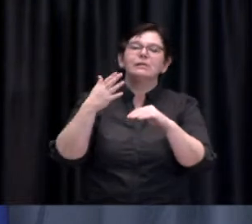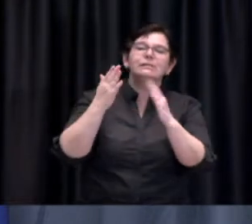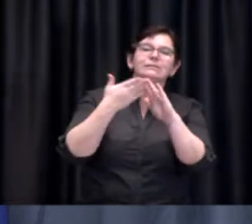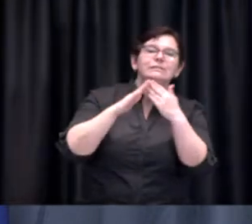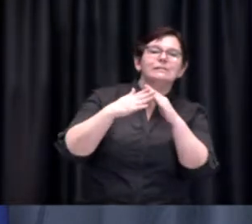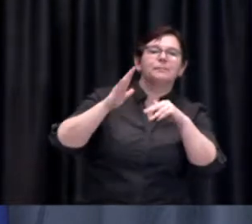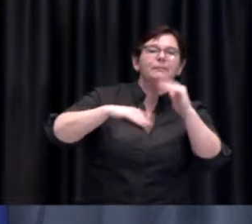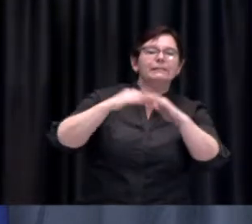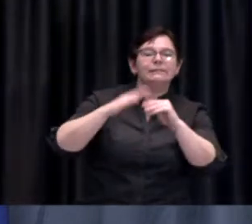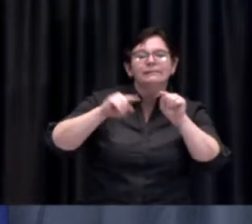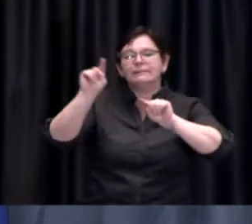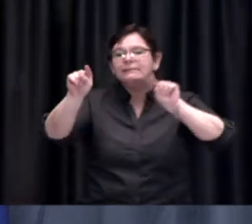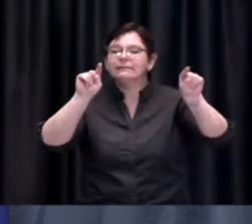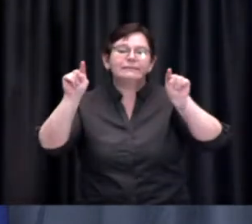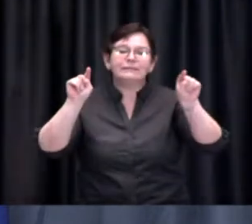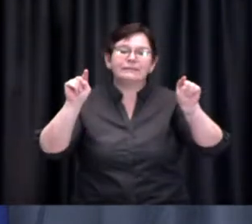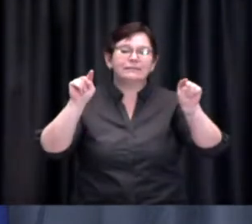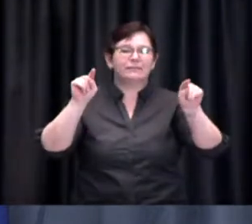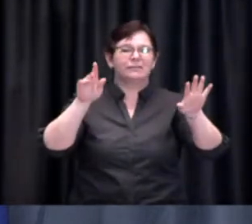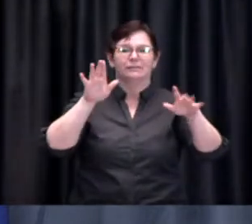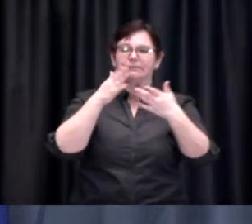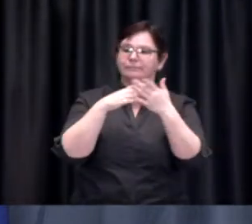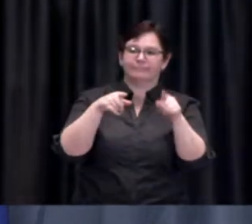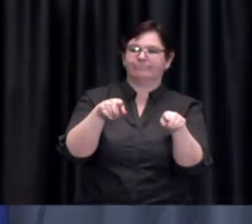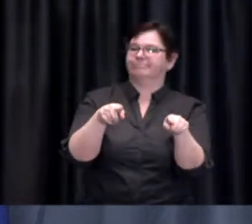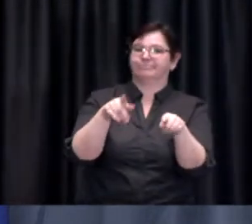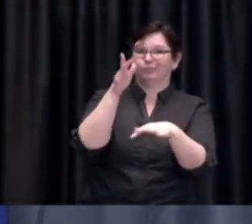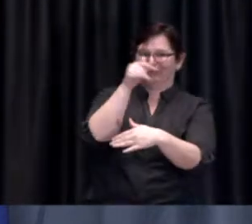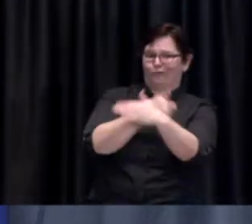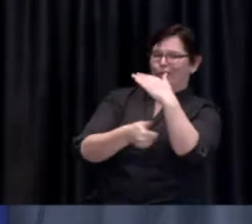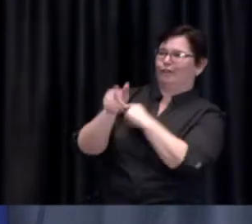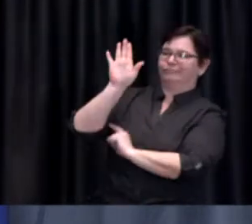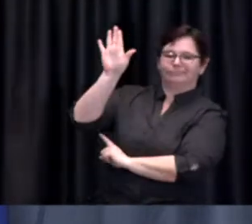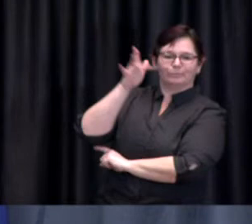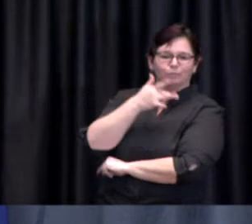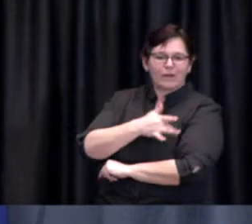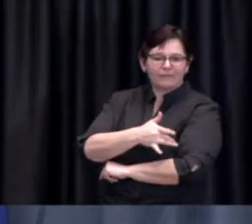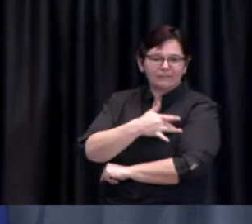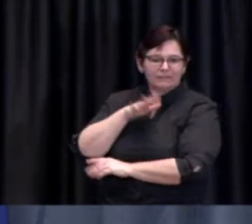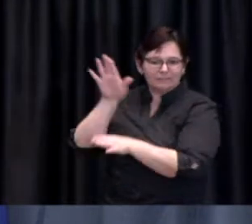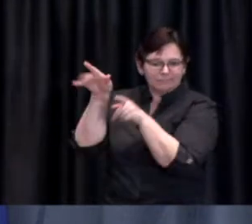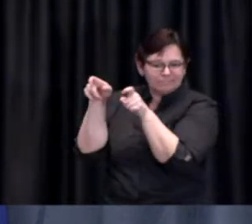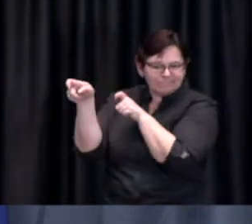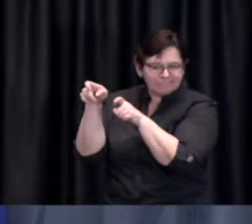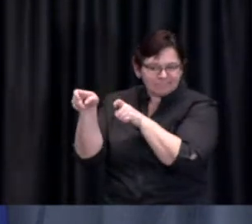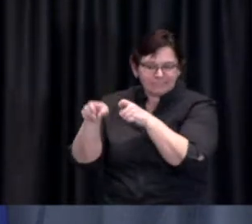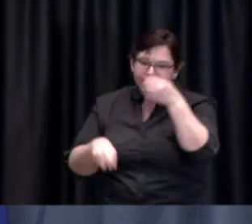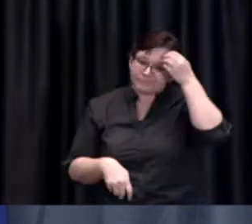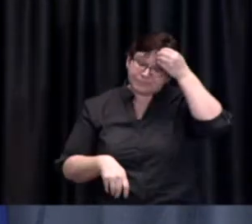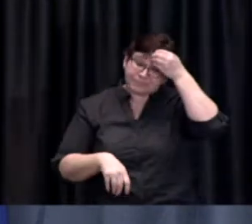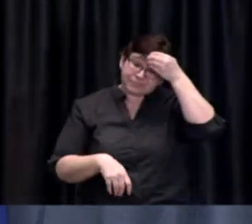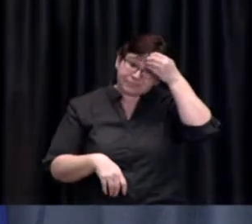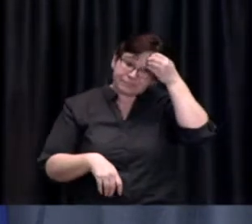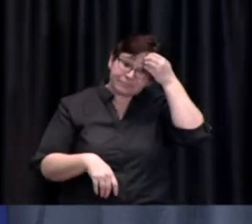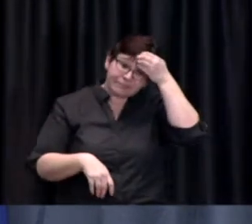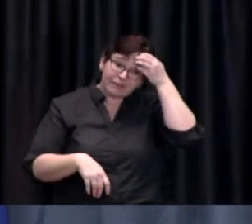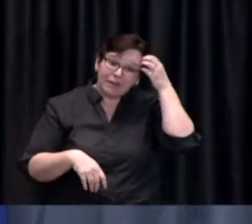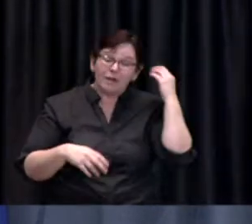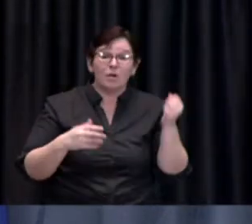the Province of Ontario's framework for reopening or that may be permitted as we hopefully progress through that framework in the coming months.